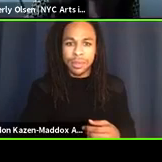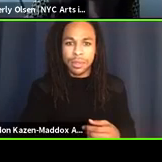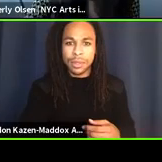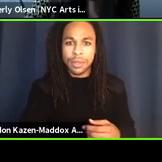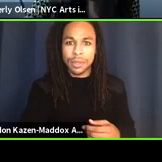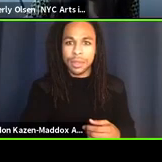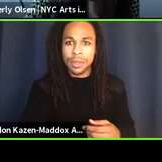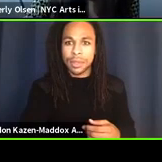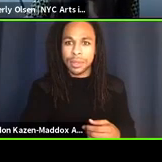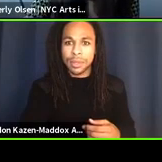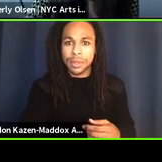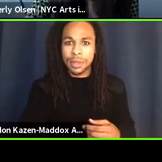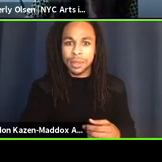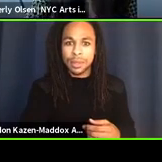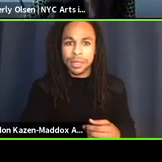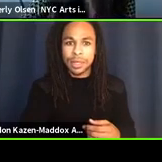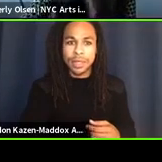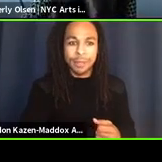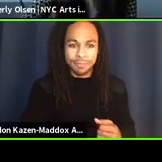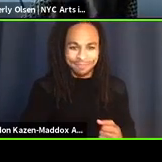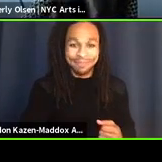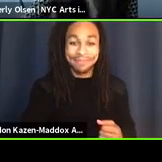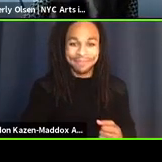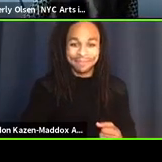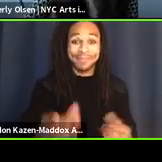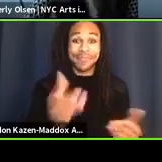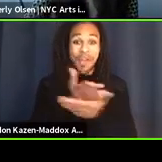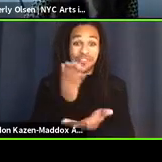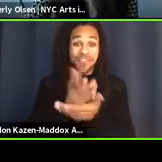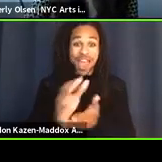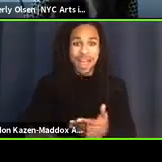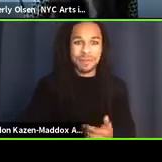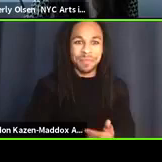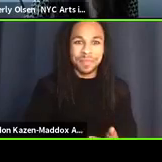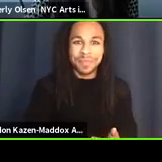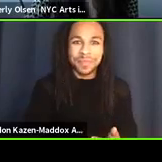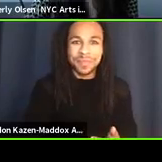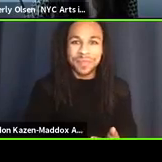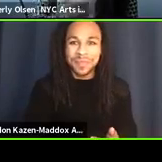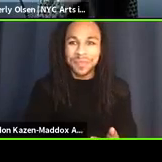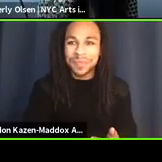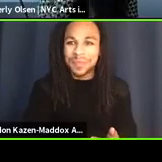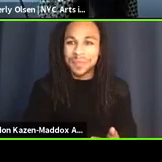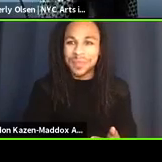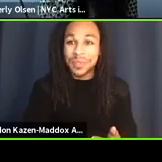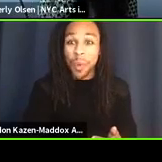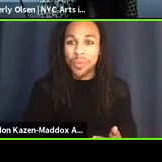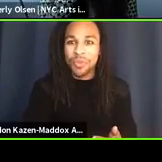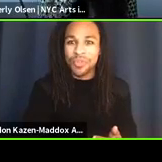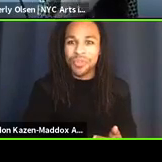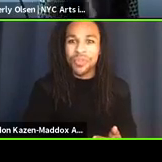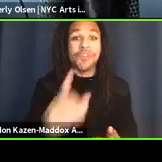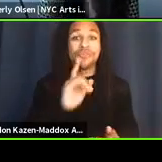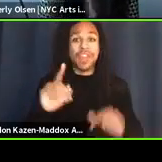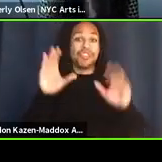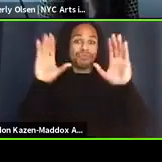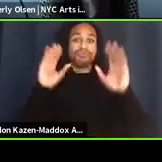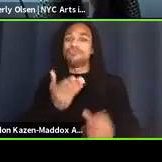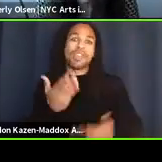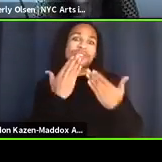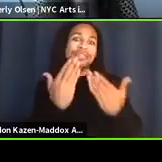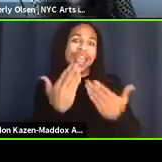but our workforce is protected in that process and so with that, I'm going to go ahead and